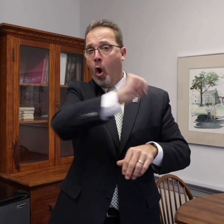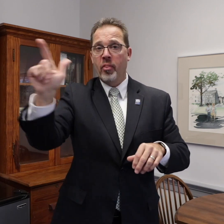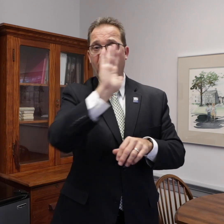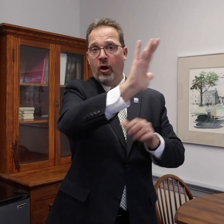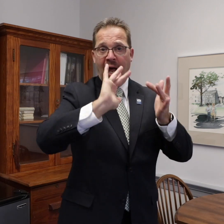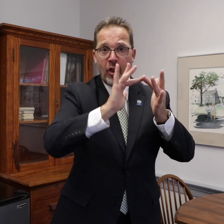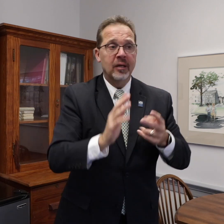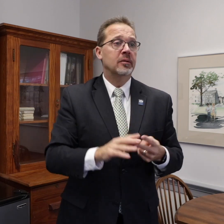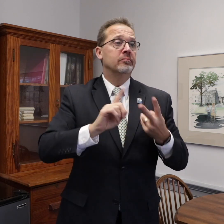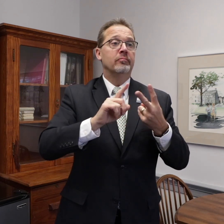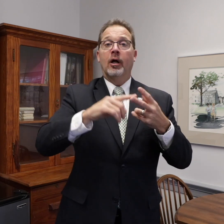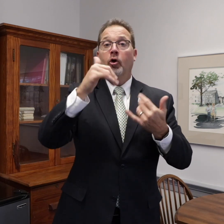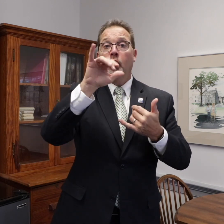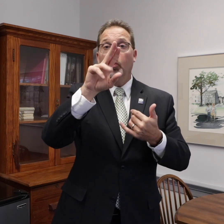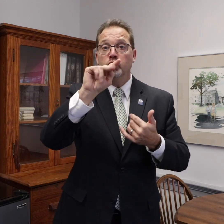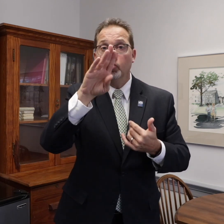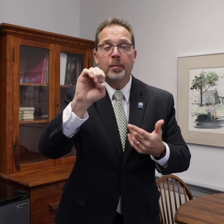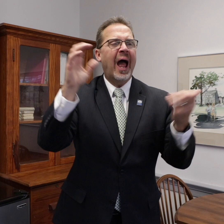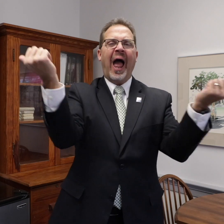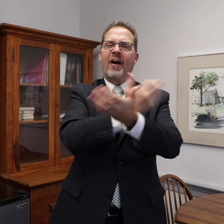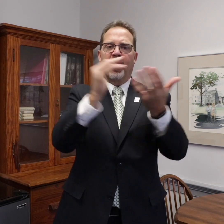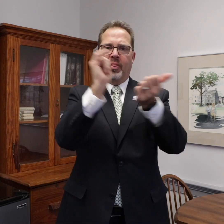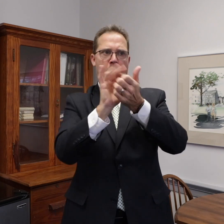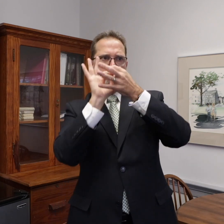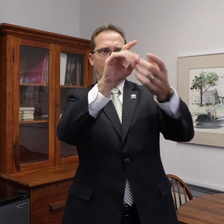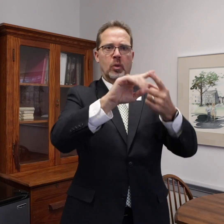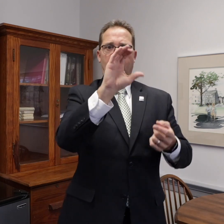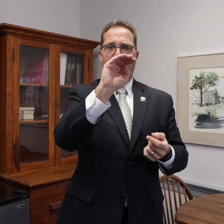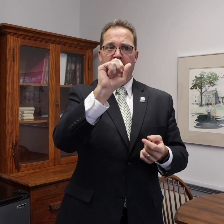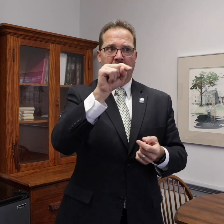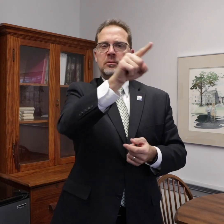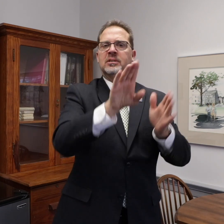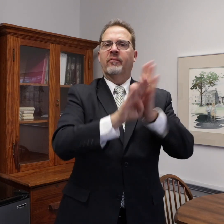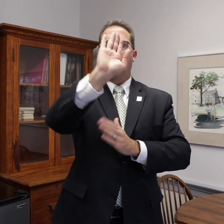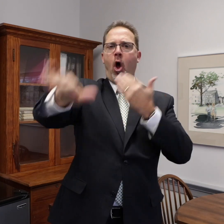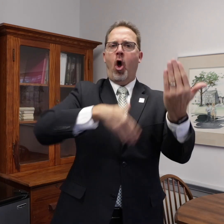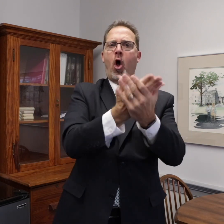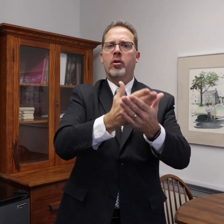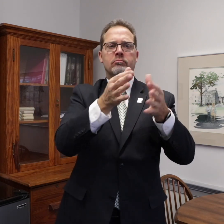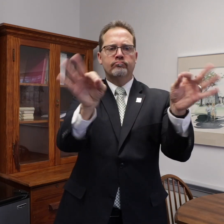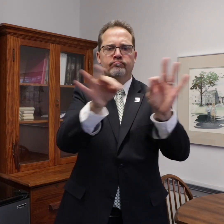captioned videos online and Comcast affiliated media. The DKC